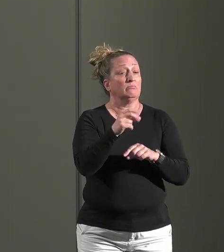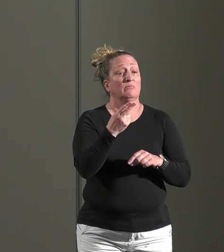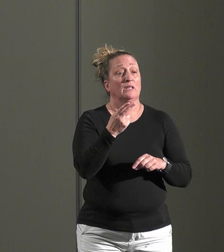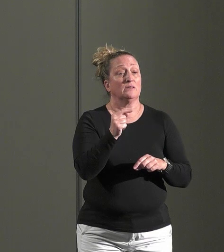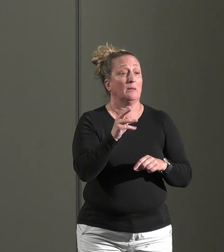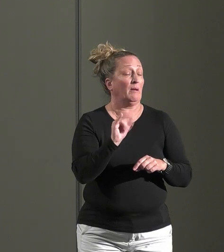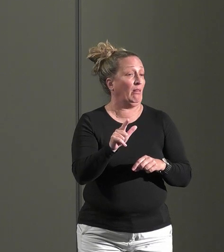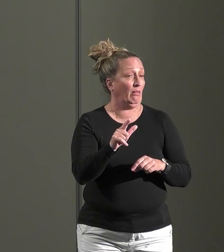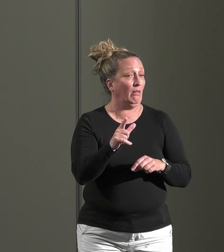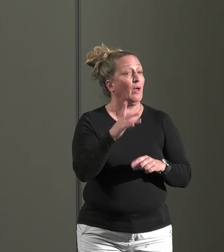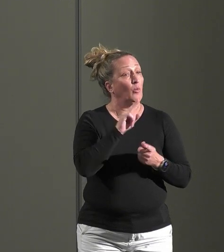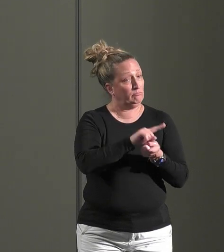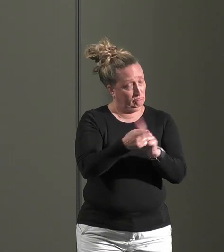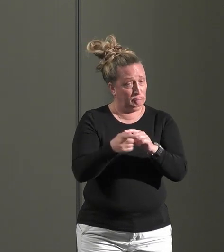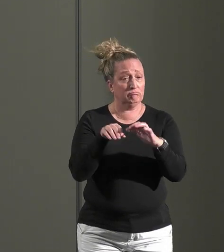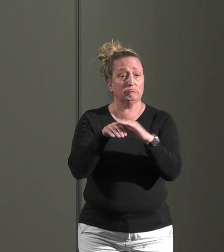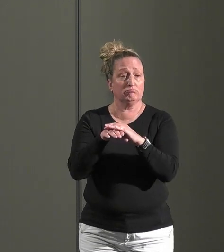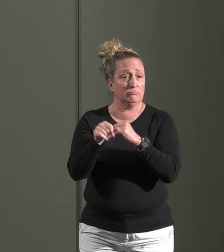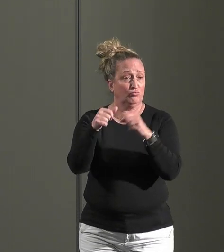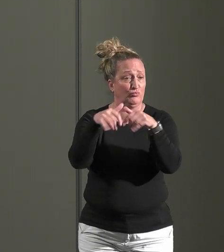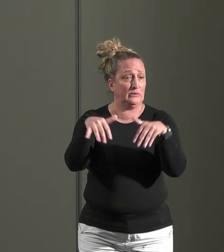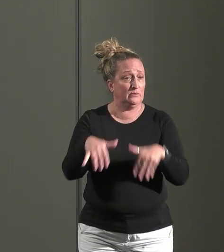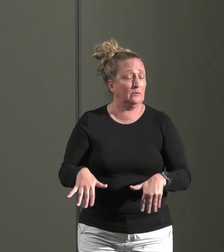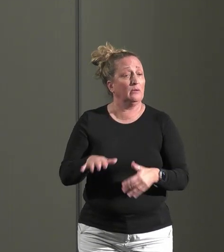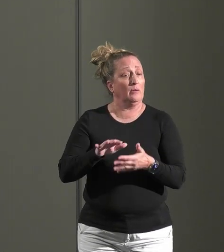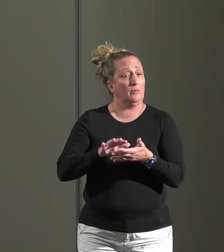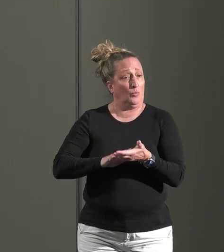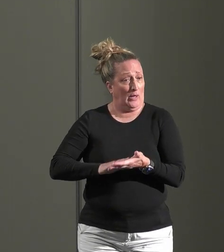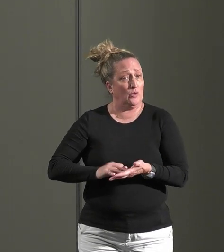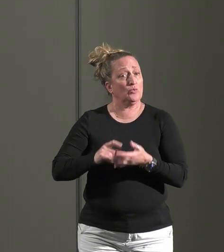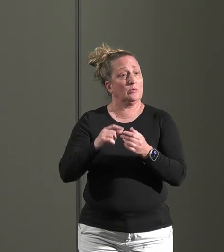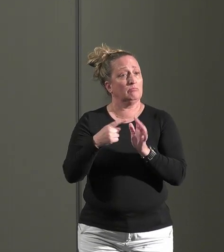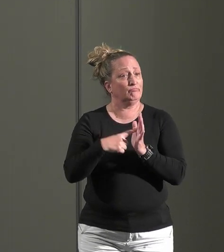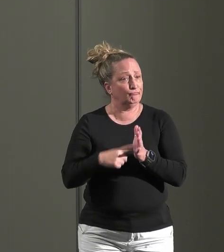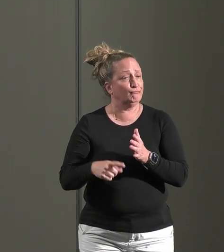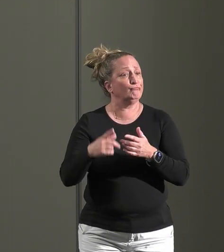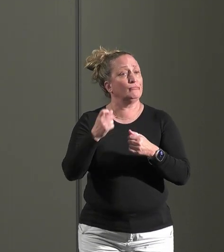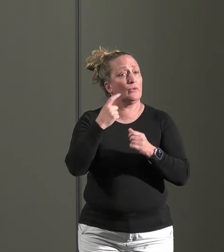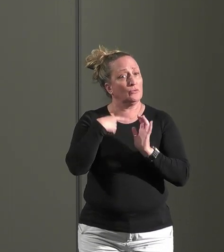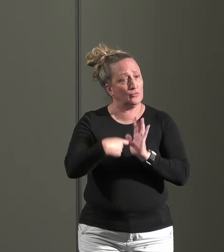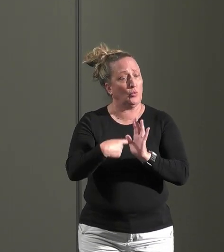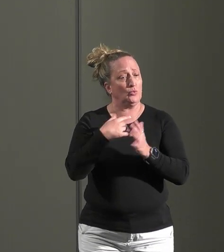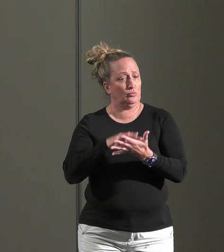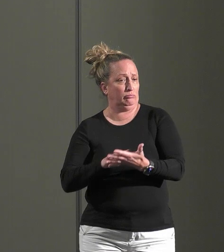that will turn into an accessibility tree that the browser will present to the screen reader.